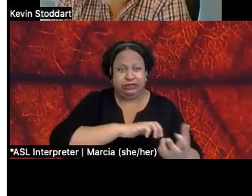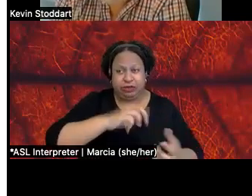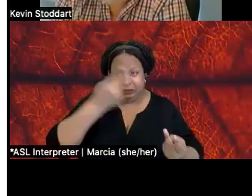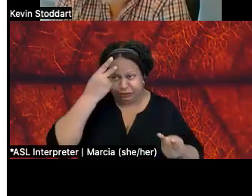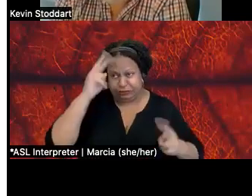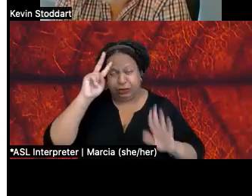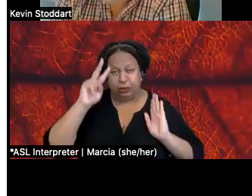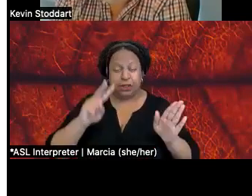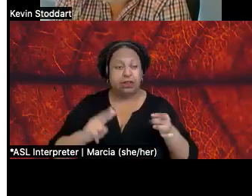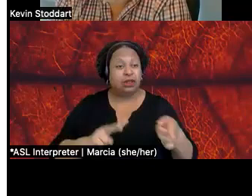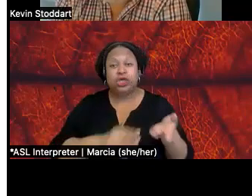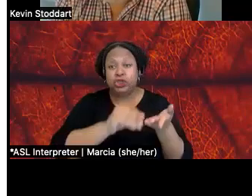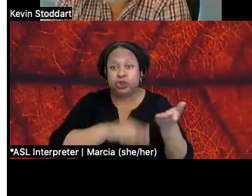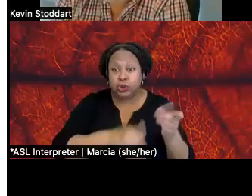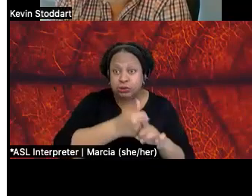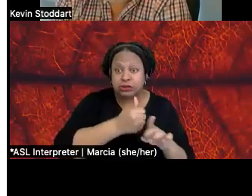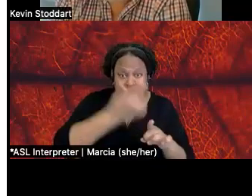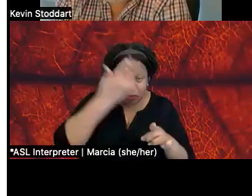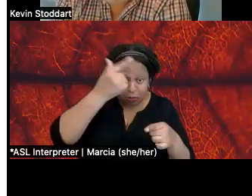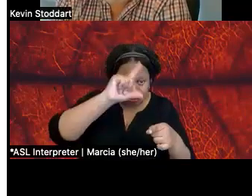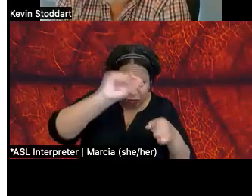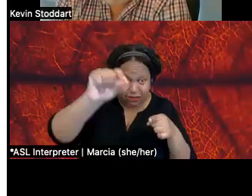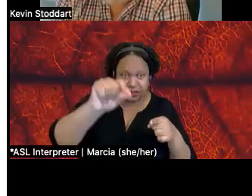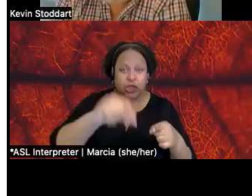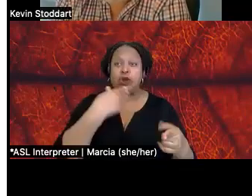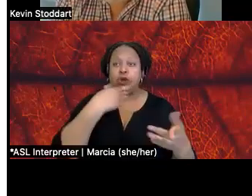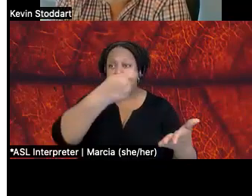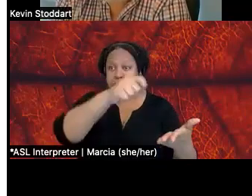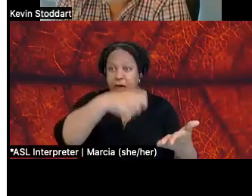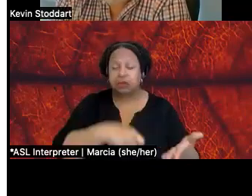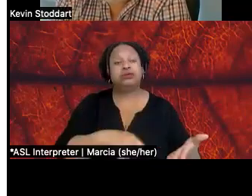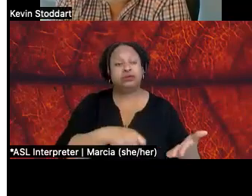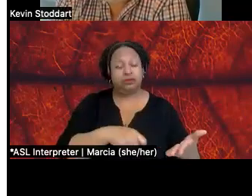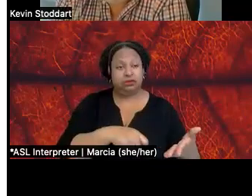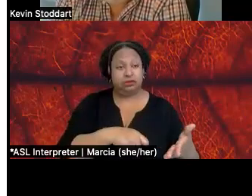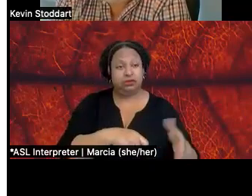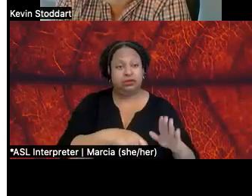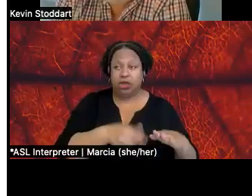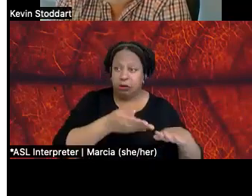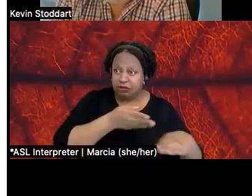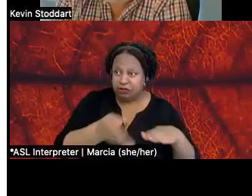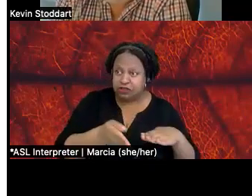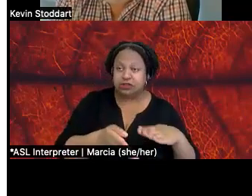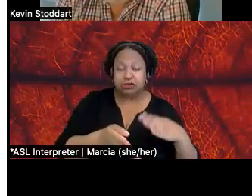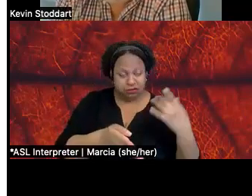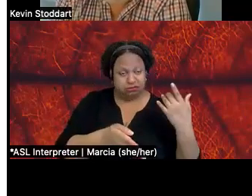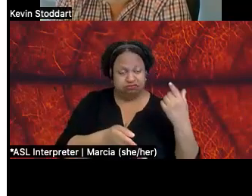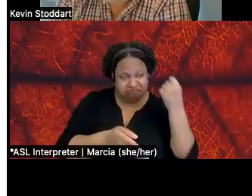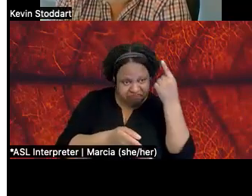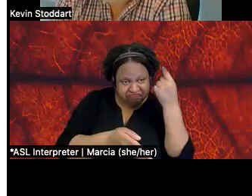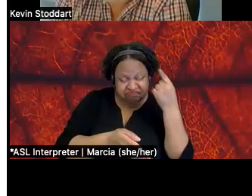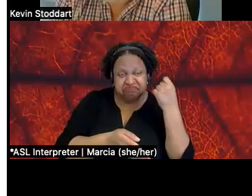good at this substantive knowledge of their profession does not mean that they're going